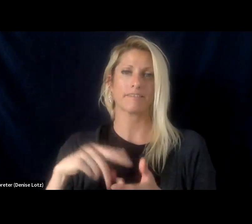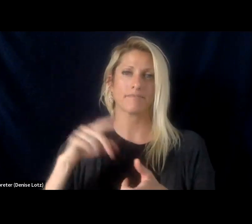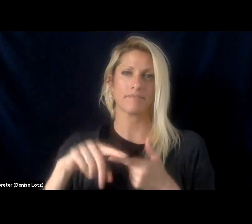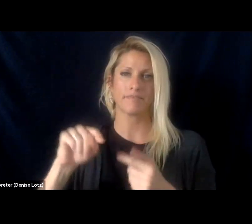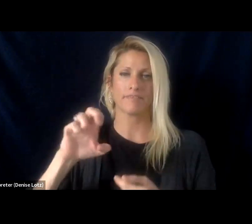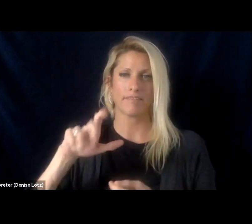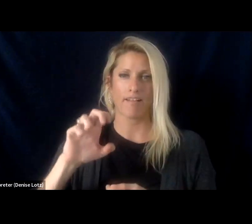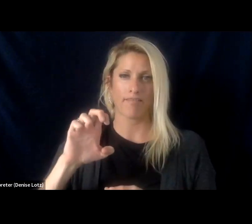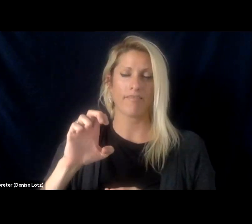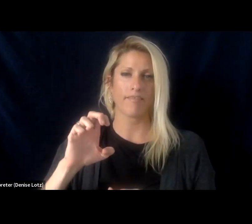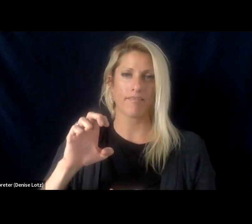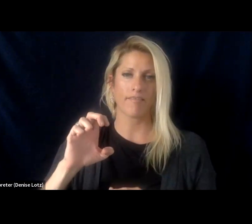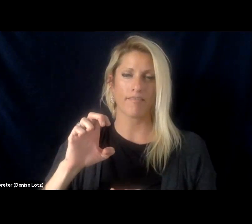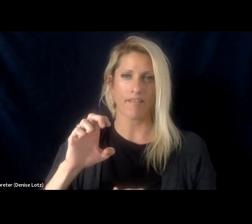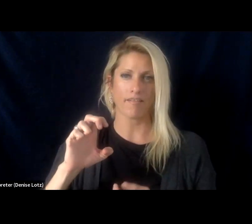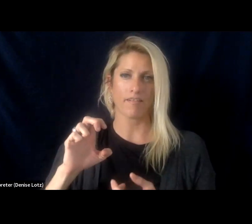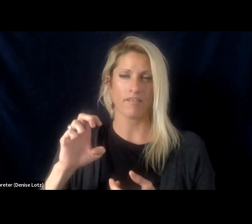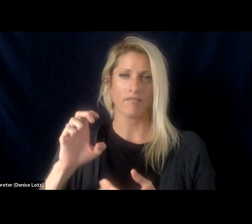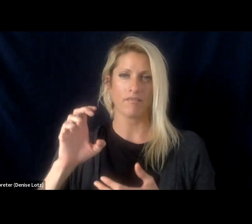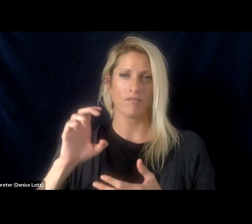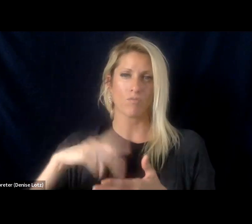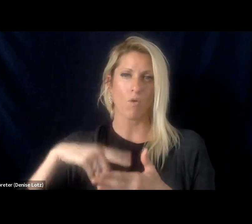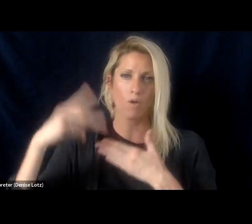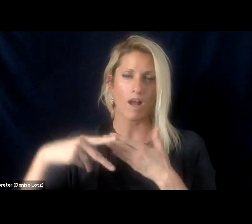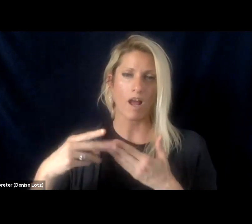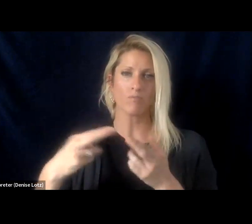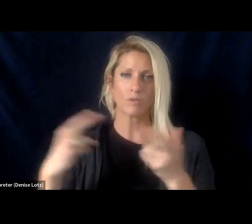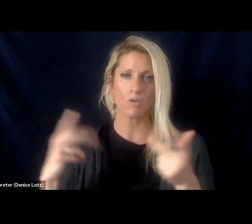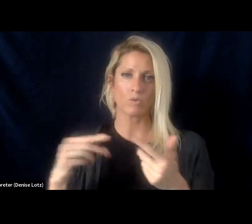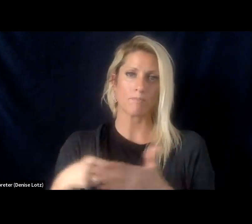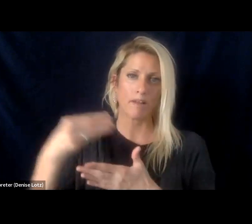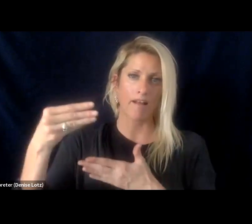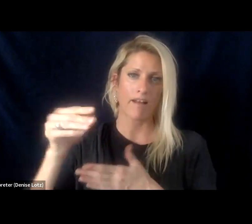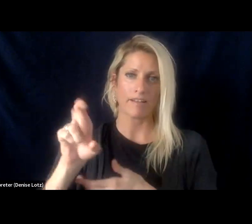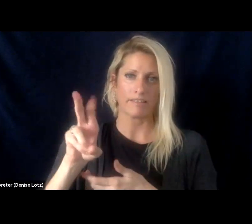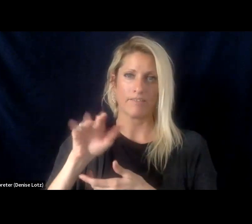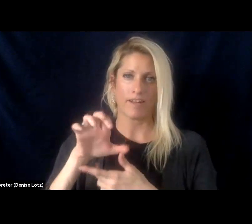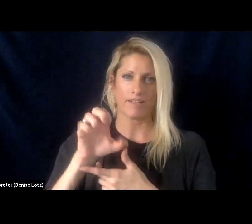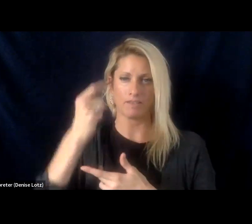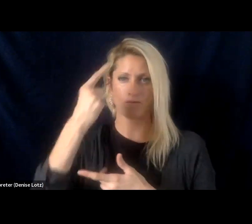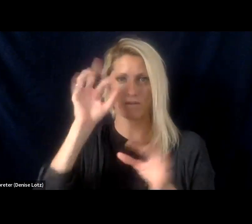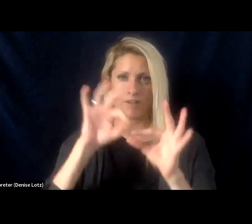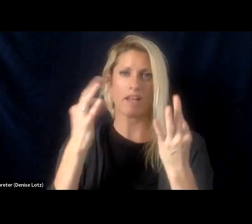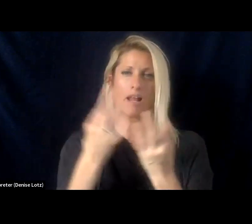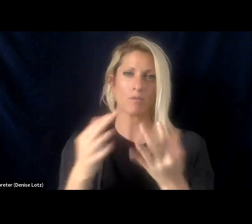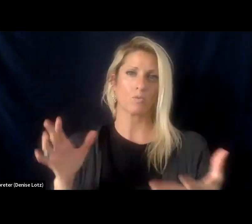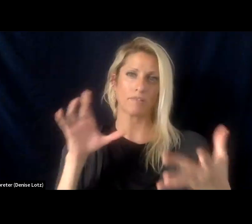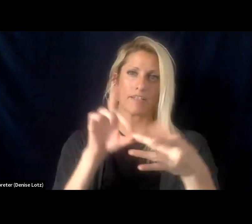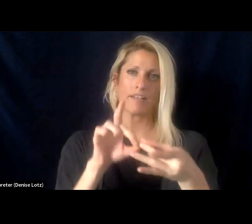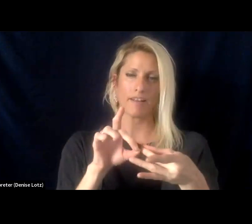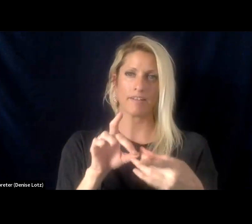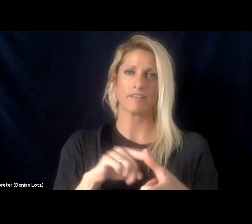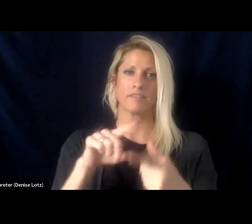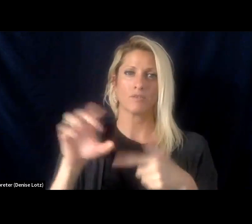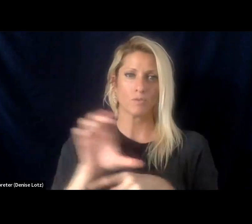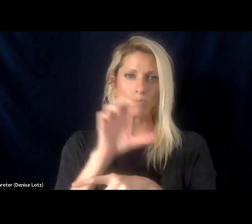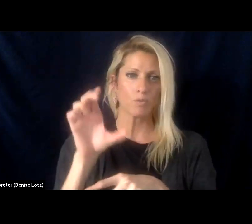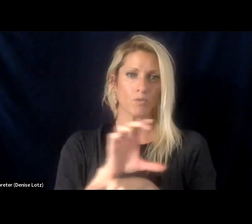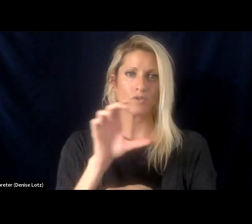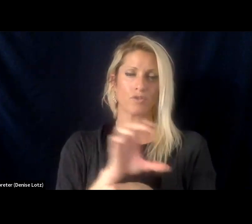to afford us resources to buy devices for the families to connect computers and user